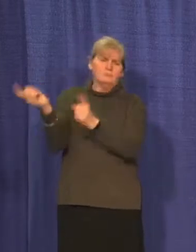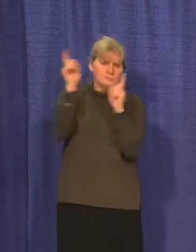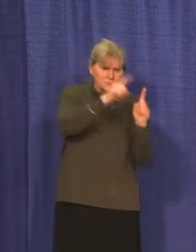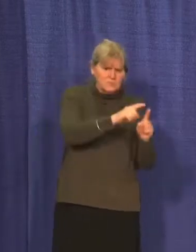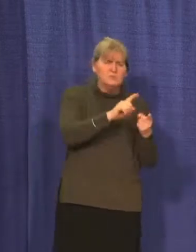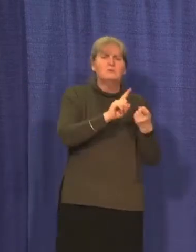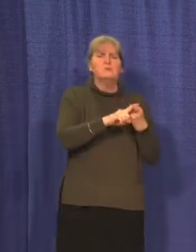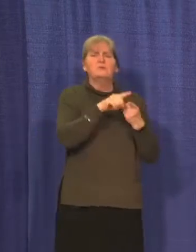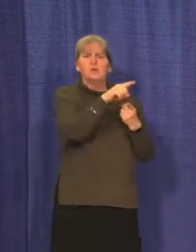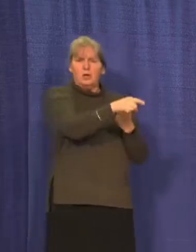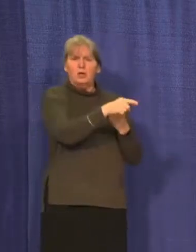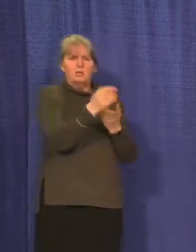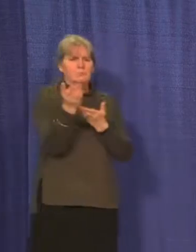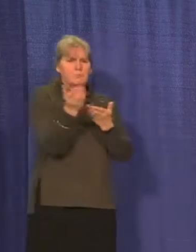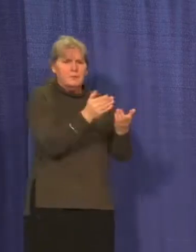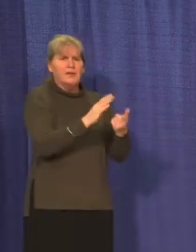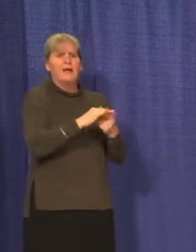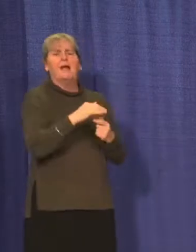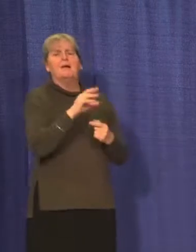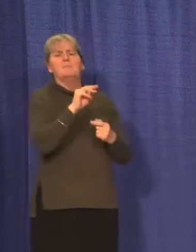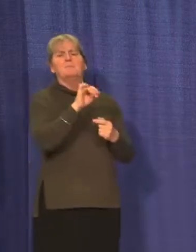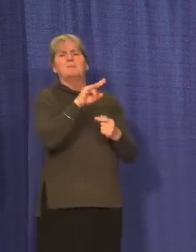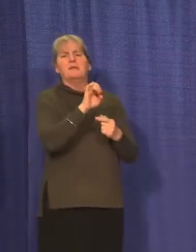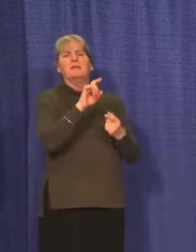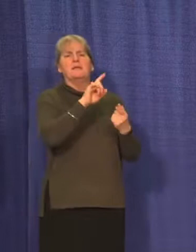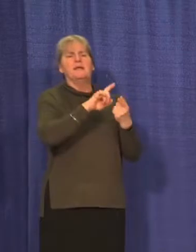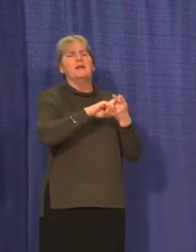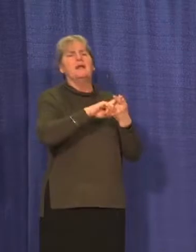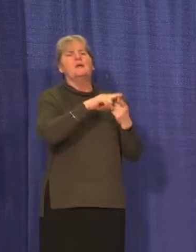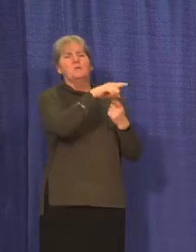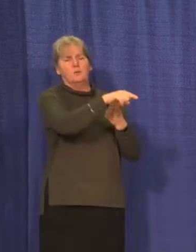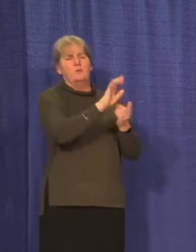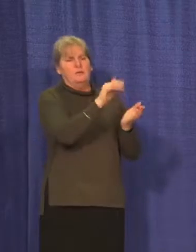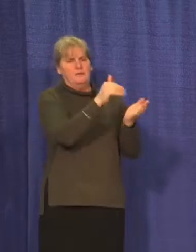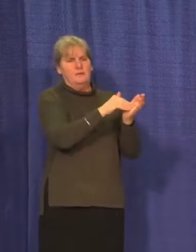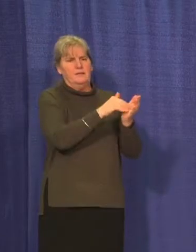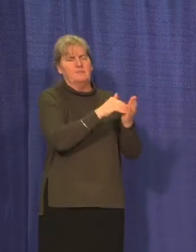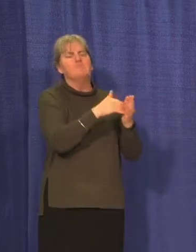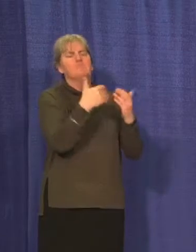involved in her care was able to assist this 96-year-old elder to